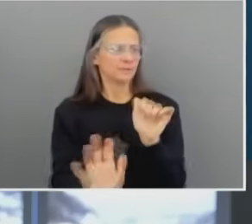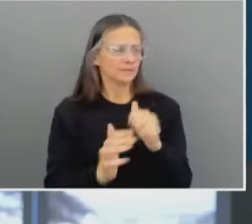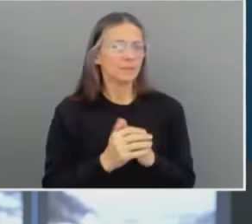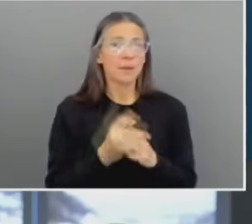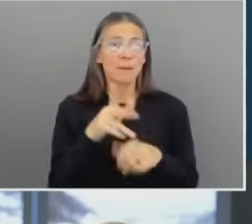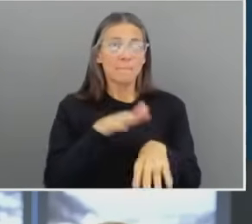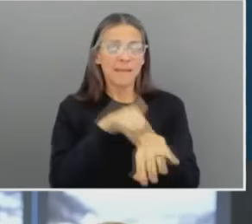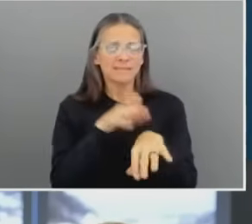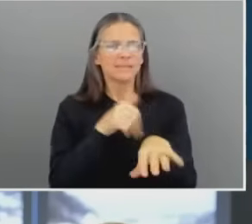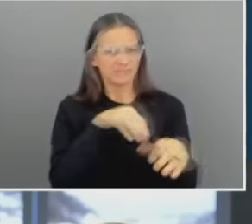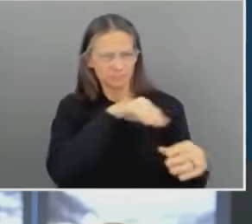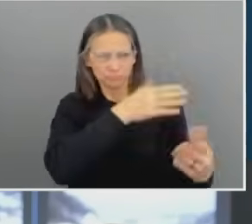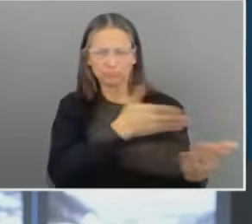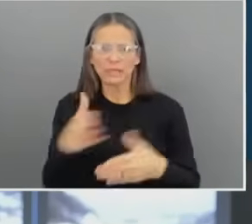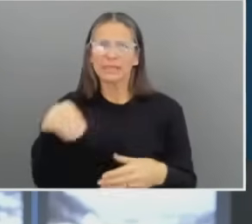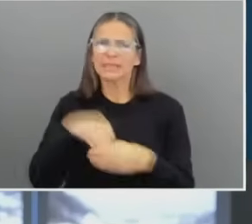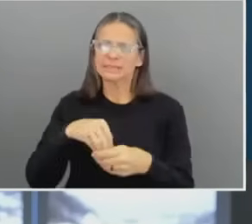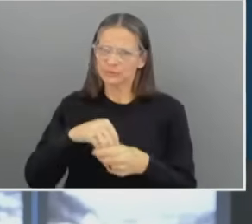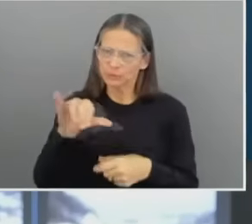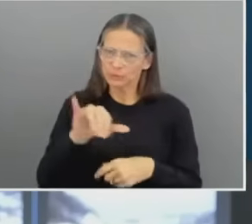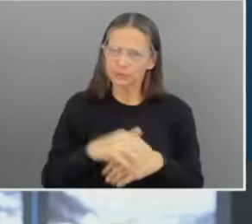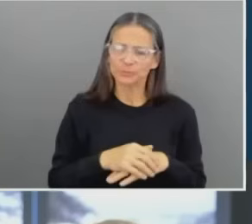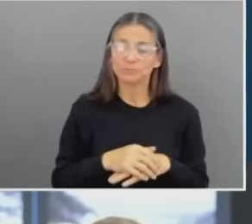WE NEED EVERYONE TO AVOID SPENDING TOO MUCH TIME OUTSIDE.